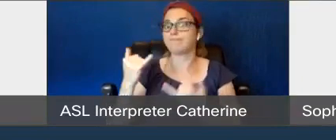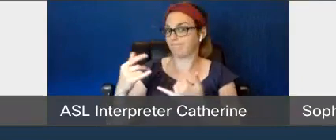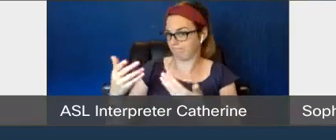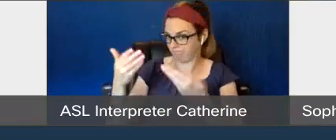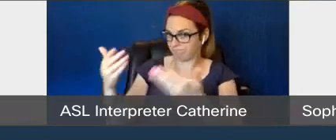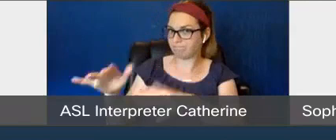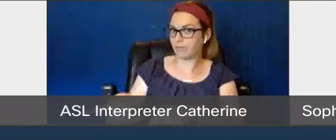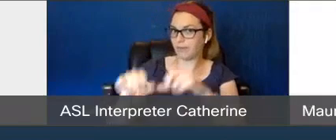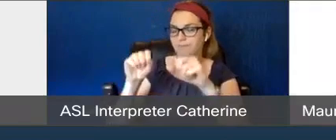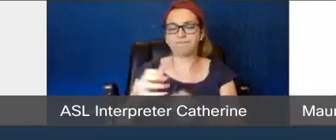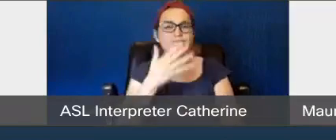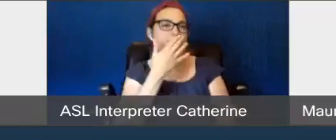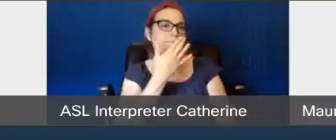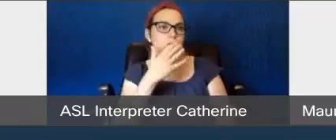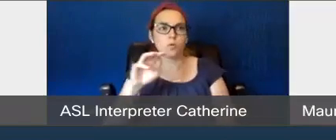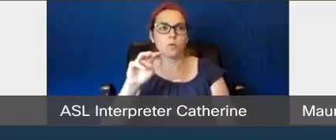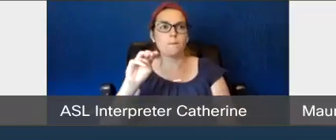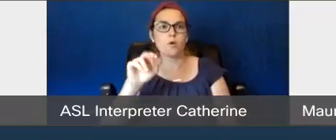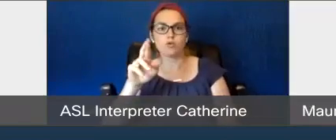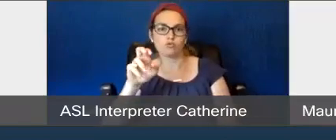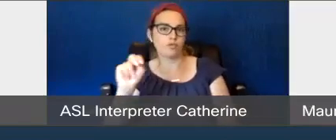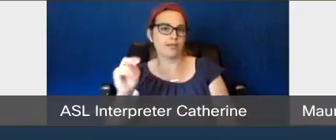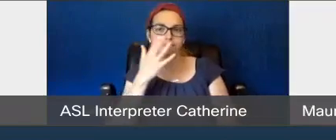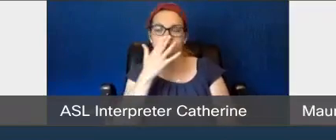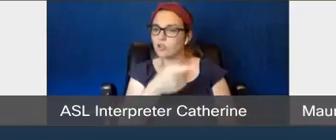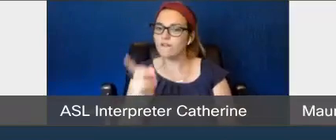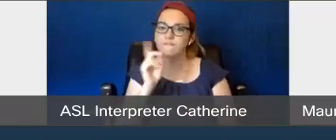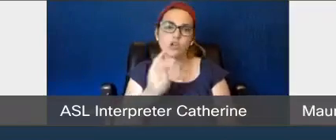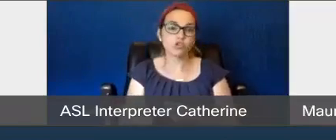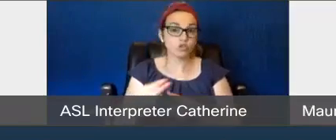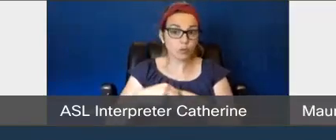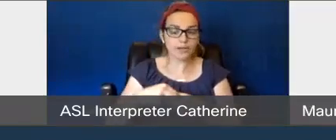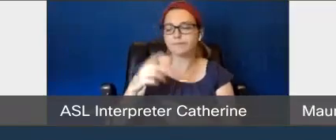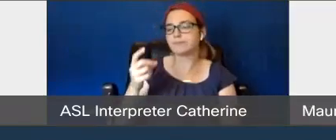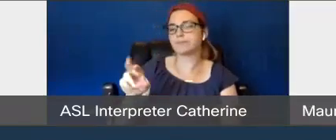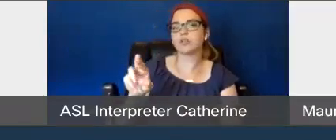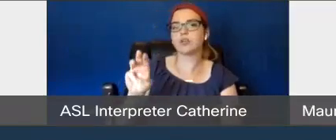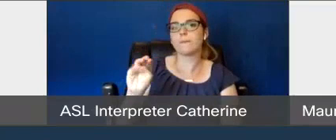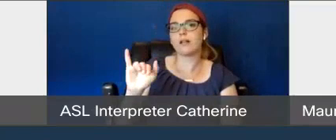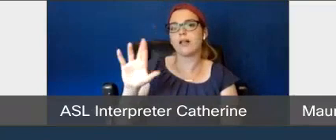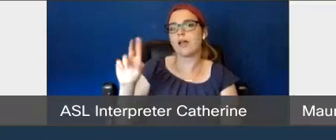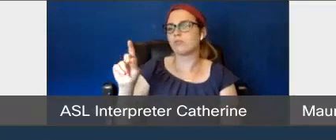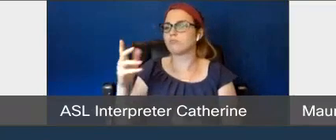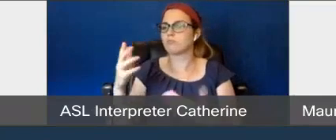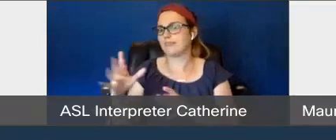Thank you Maureen, thank you all for joining as Dr. McLeod said, I've been asked to give a relatively